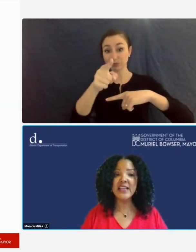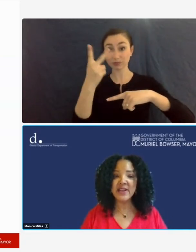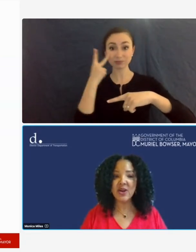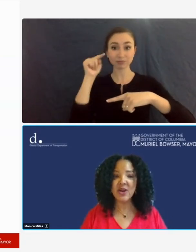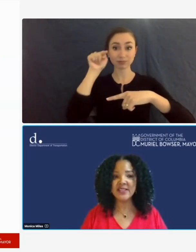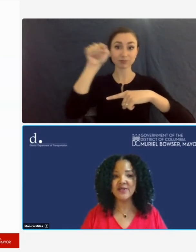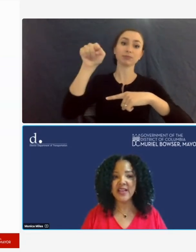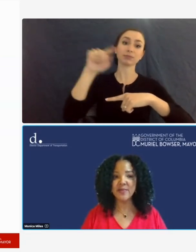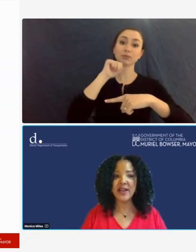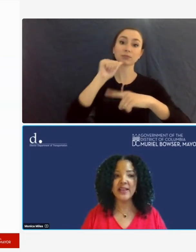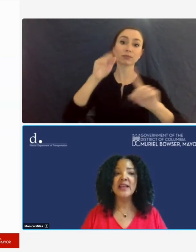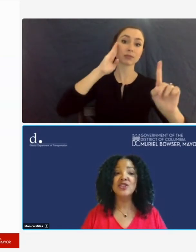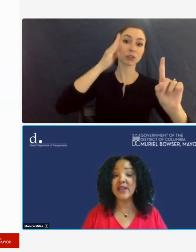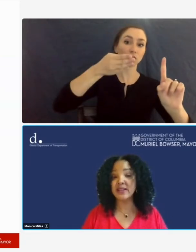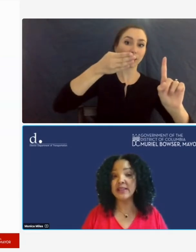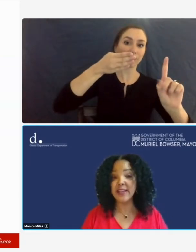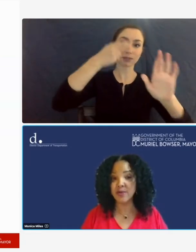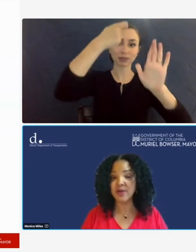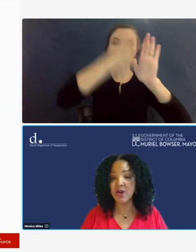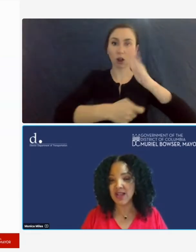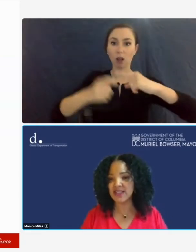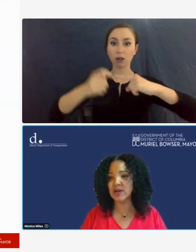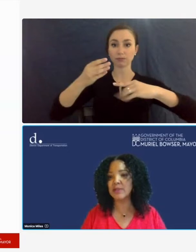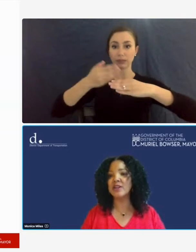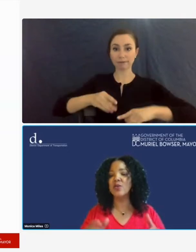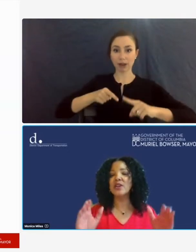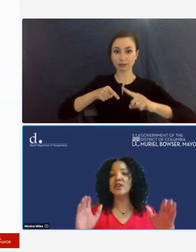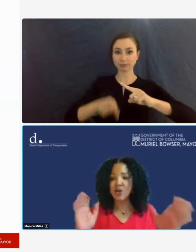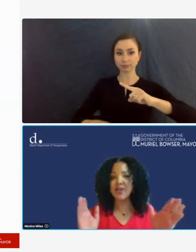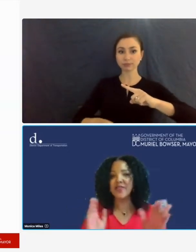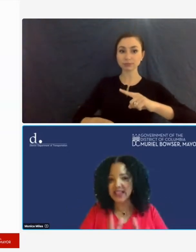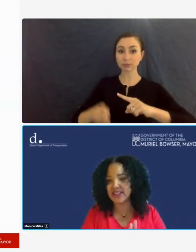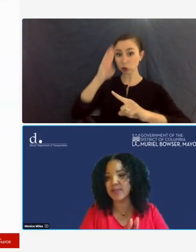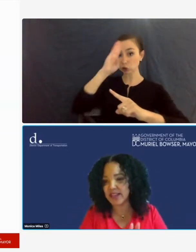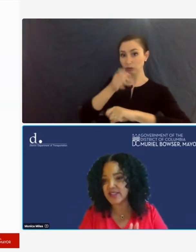cost divided by direct labor cost so i'm gonna we're gonna go with that's the base even though